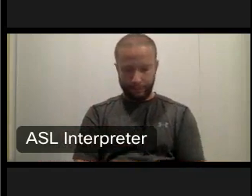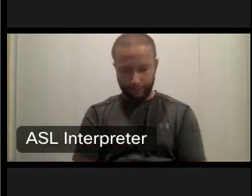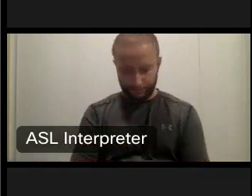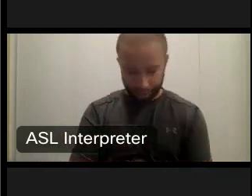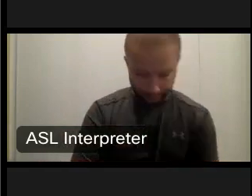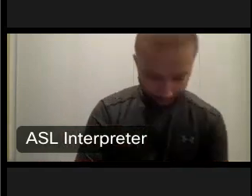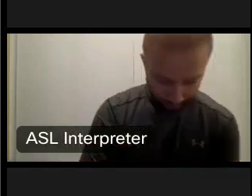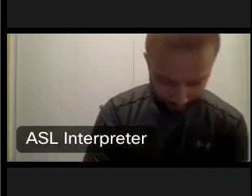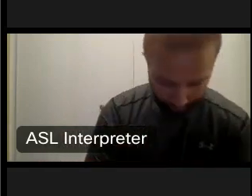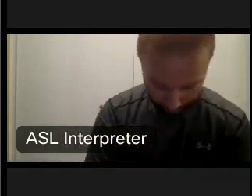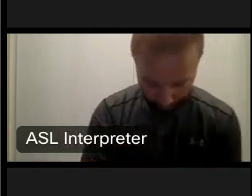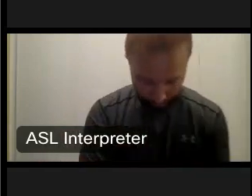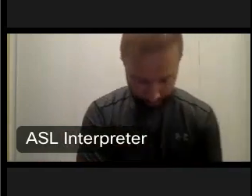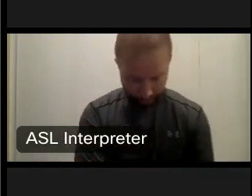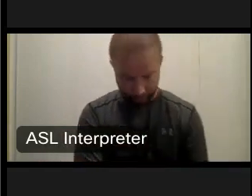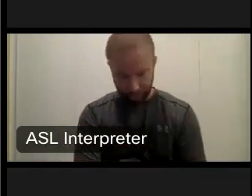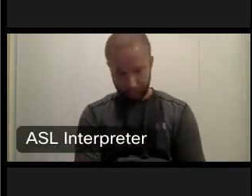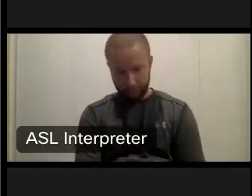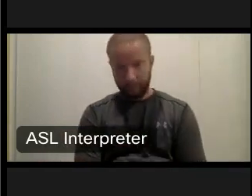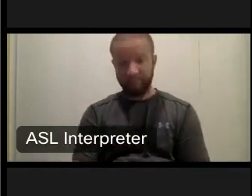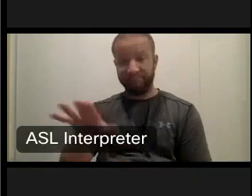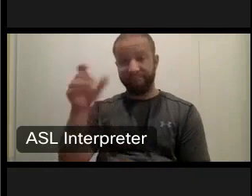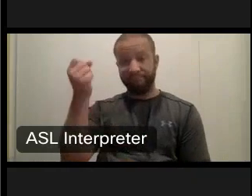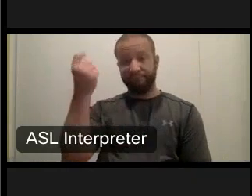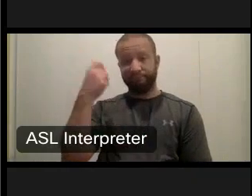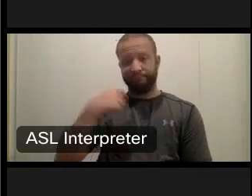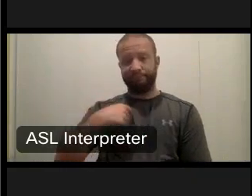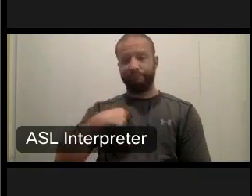eat very happy to know that you're not the only person suggesting that